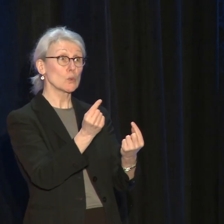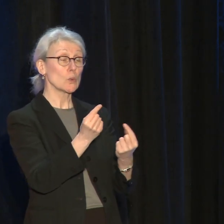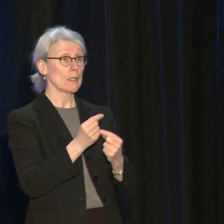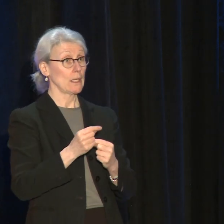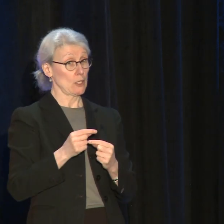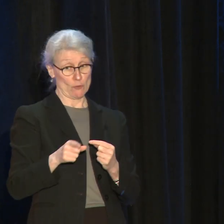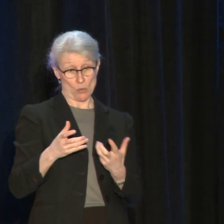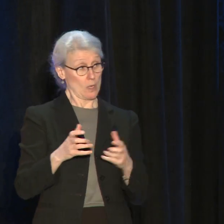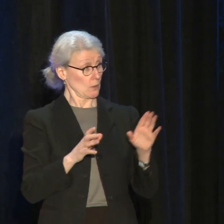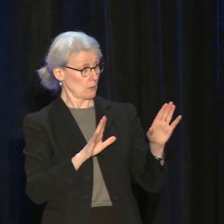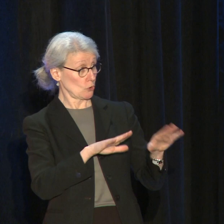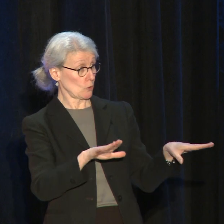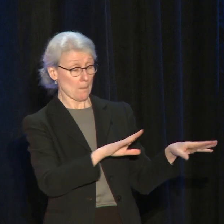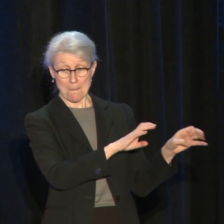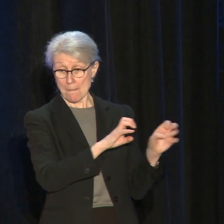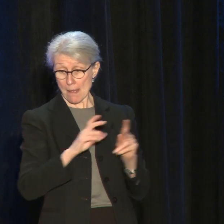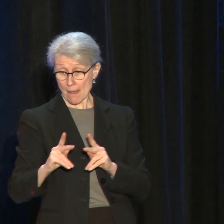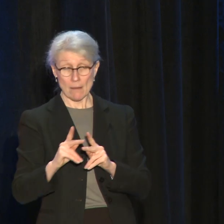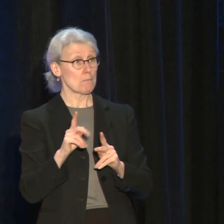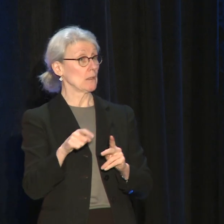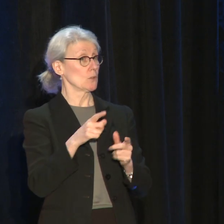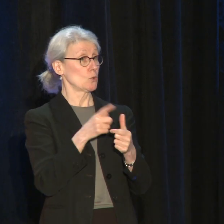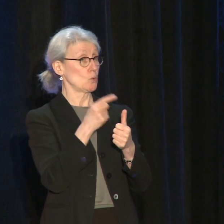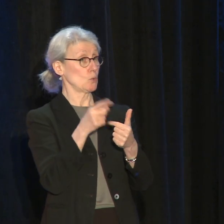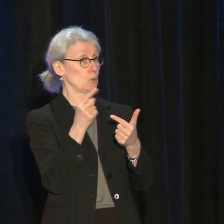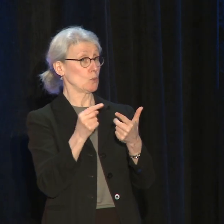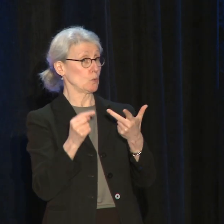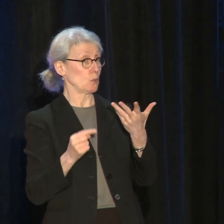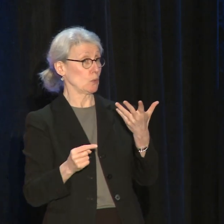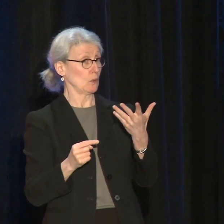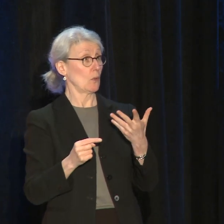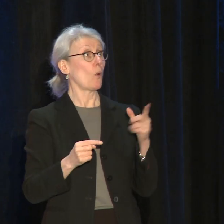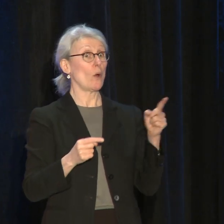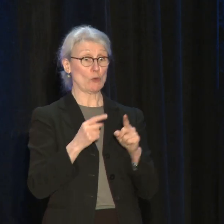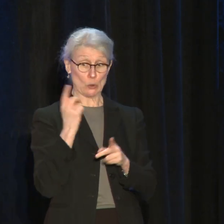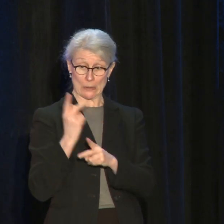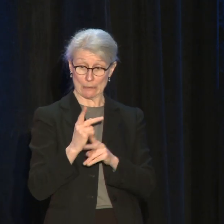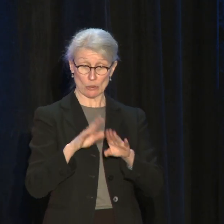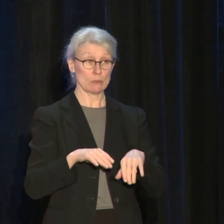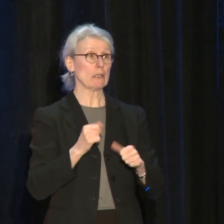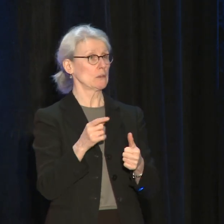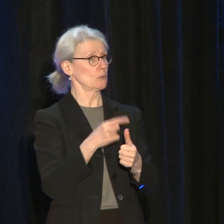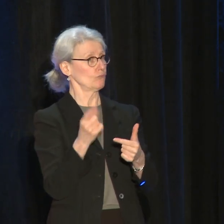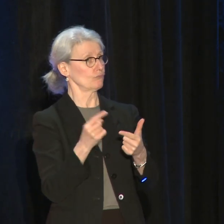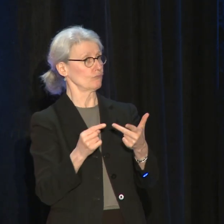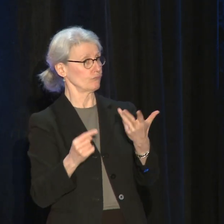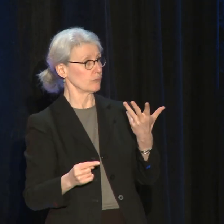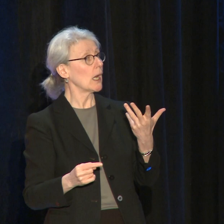children back, or to avoid their children being taken away from them. And again, I I can't say it